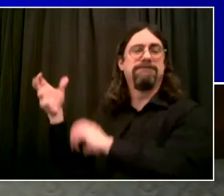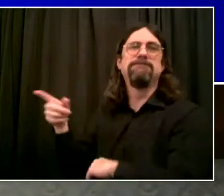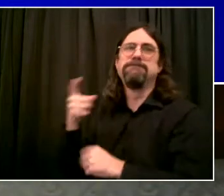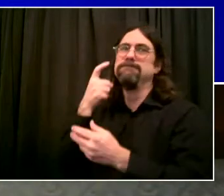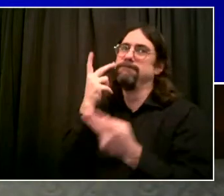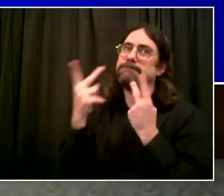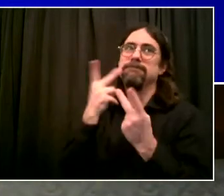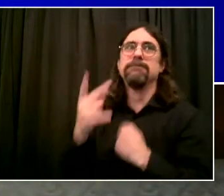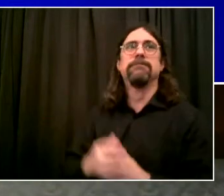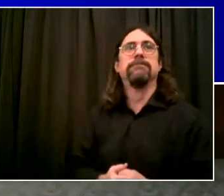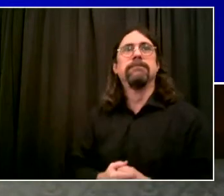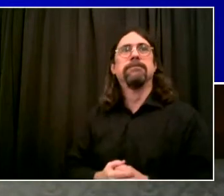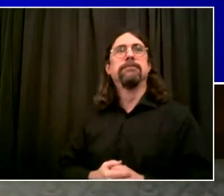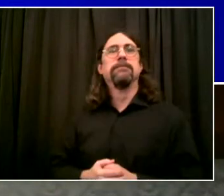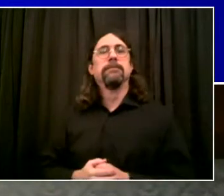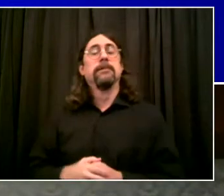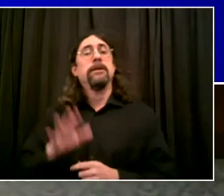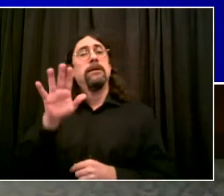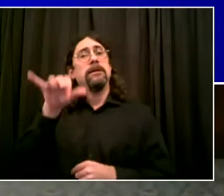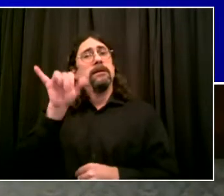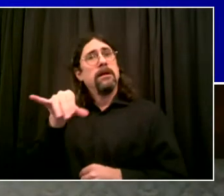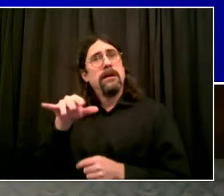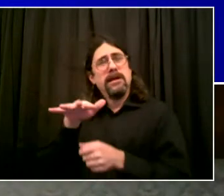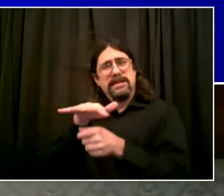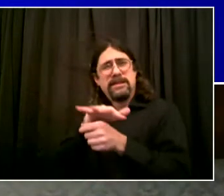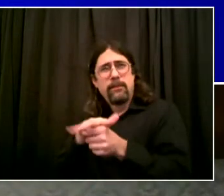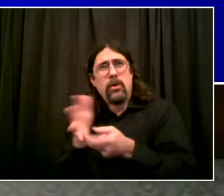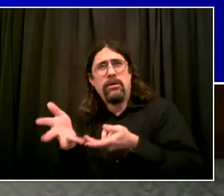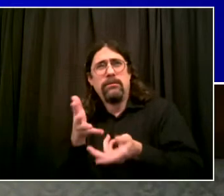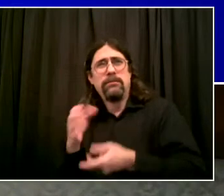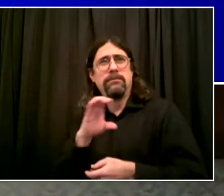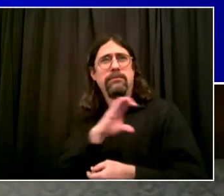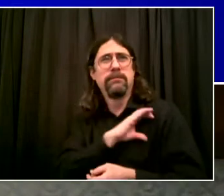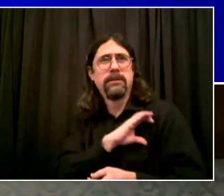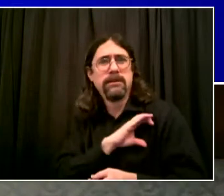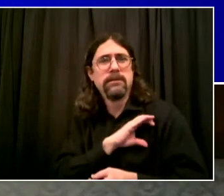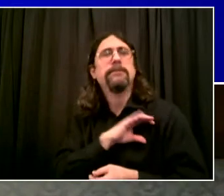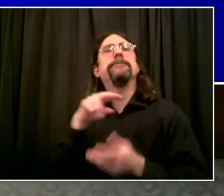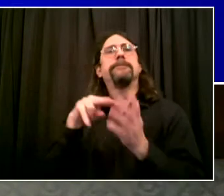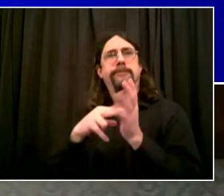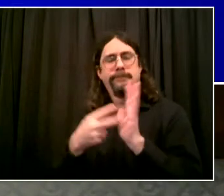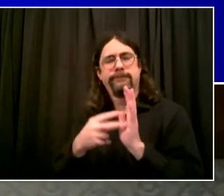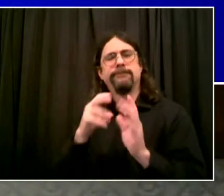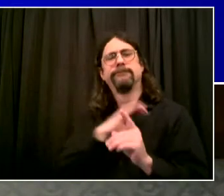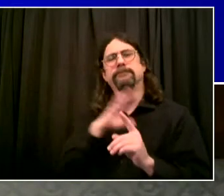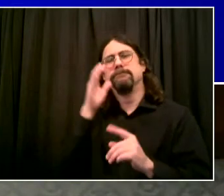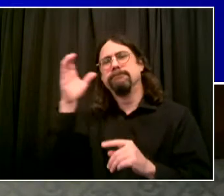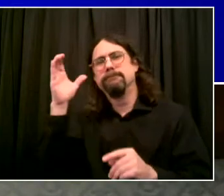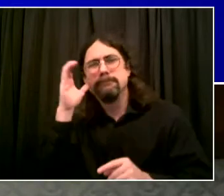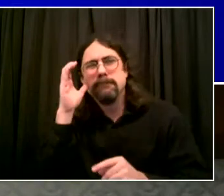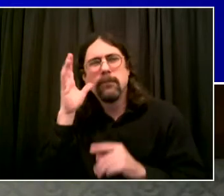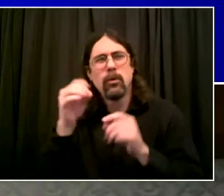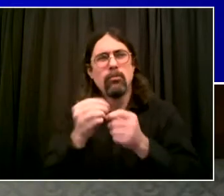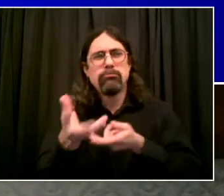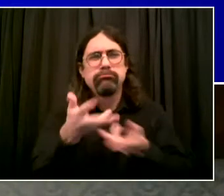COMMUNITY LPOICICNGI MUST BE RESPONSIVE TO WHAT THE COMMUNITY WANTS AND NEEDSS.